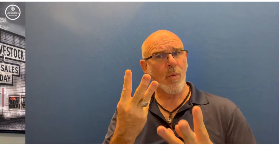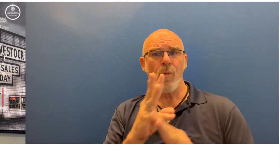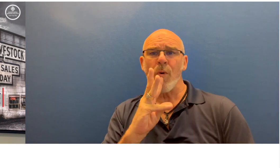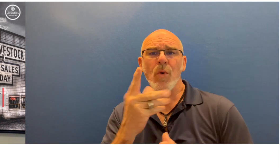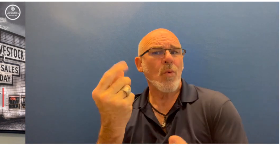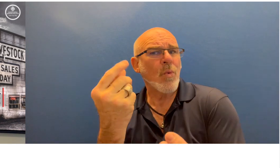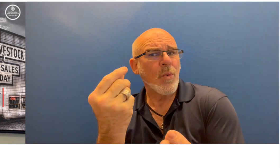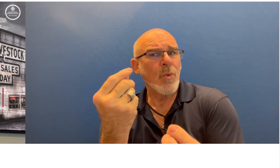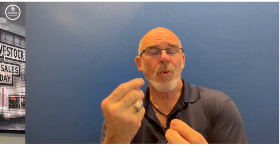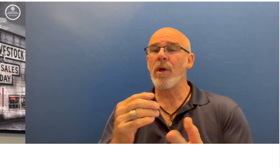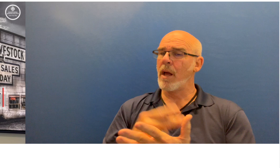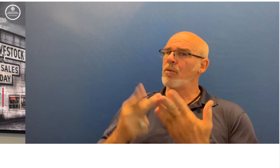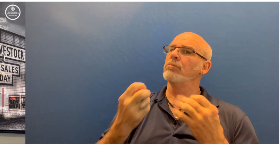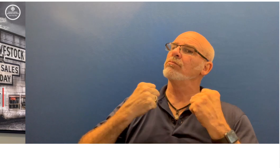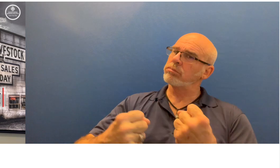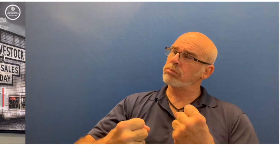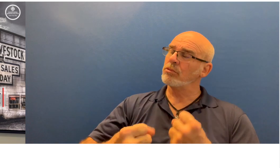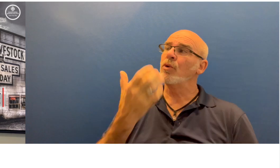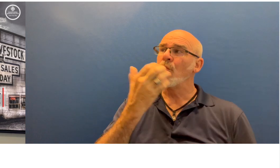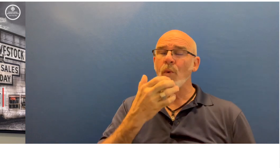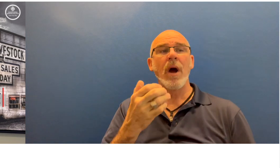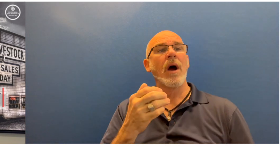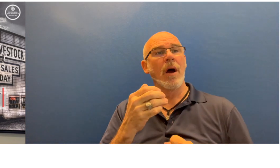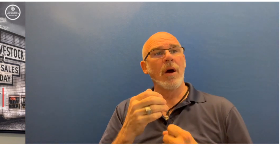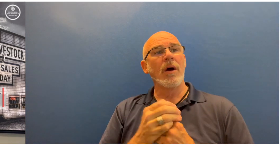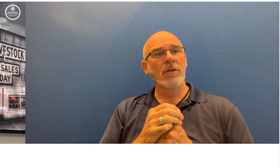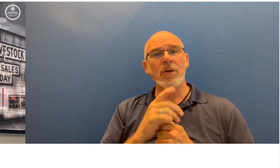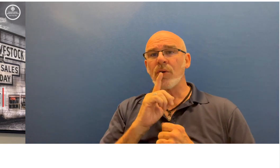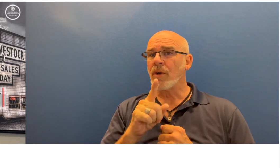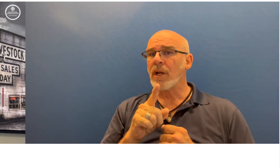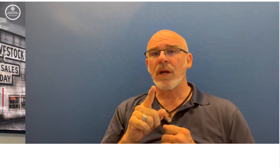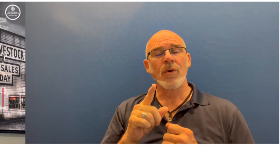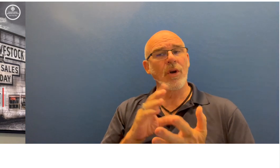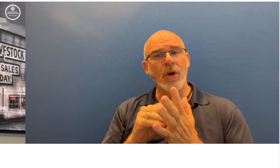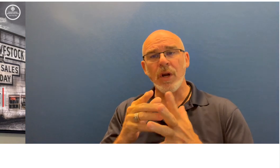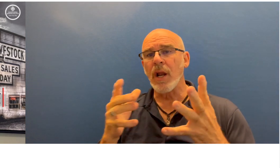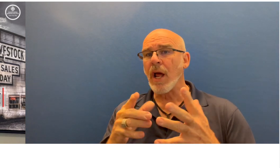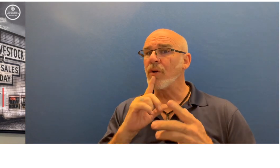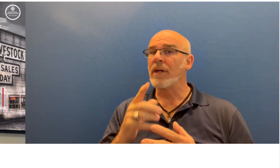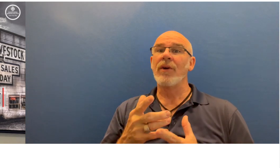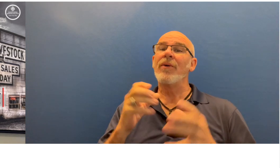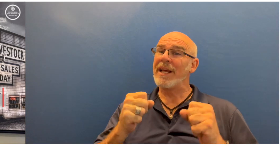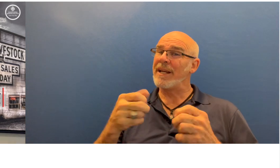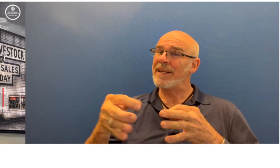and getting folks into municipalities. And again, lots and lots more to talk about, but those are a few.